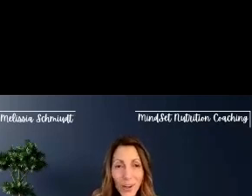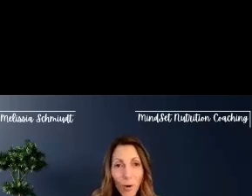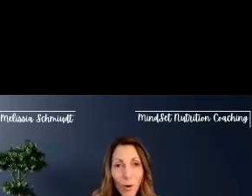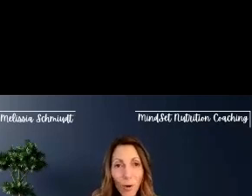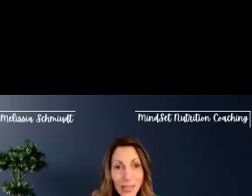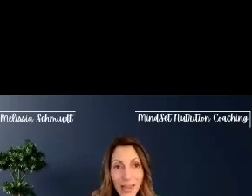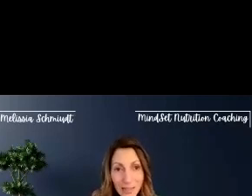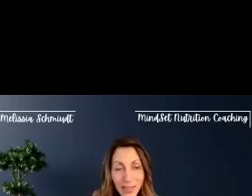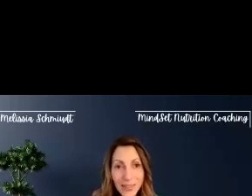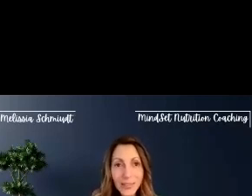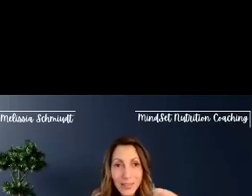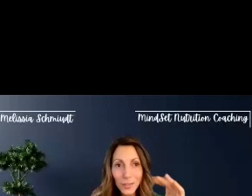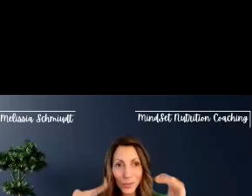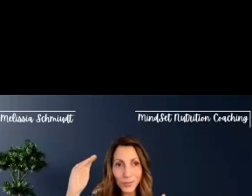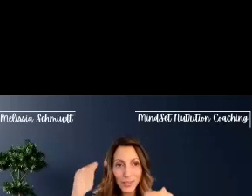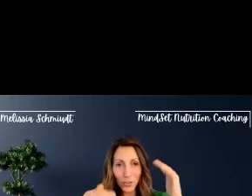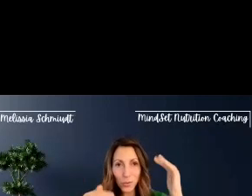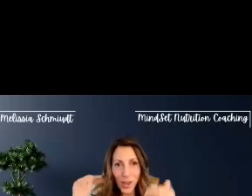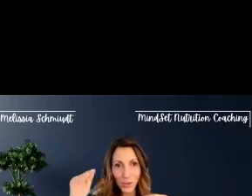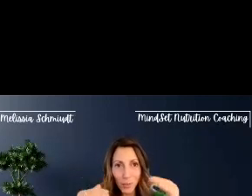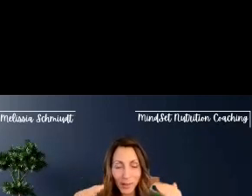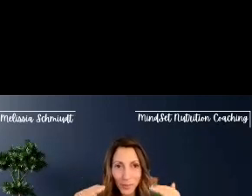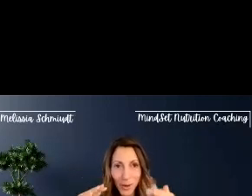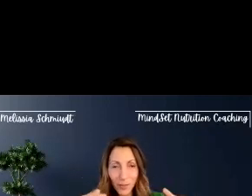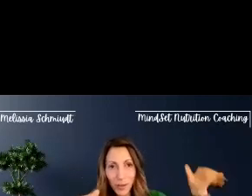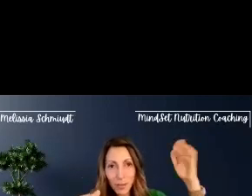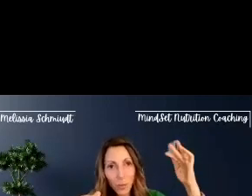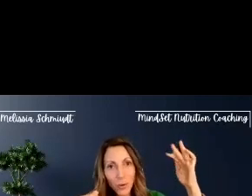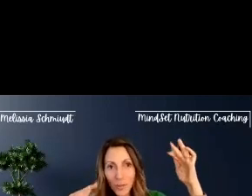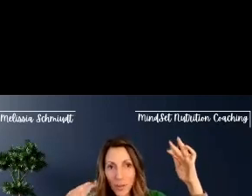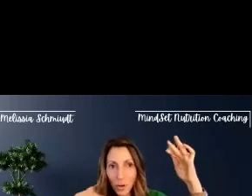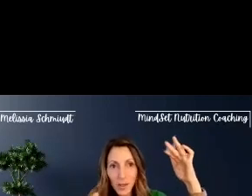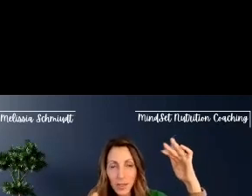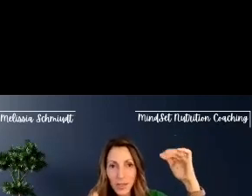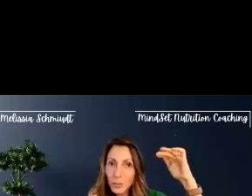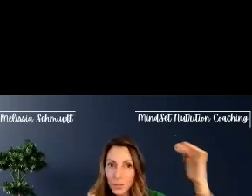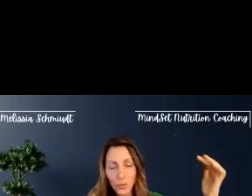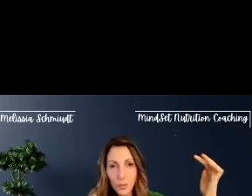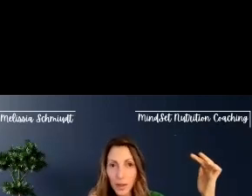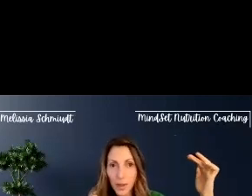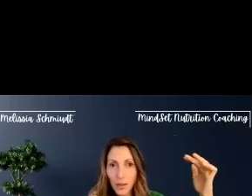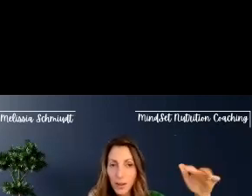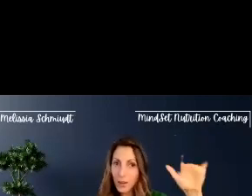And overeating anything leads to issues with energy balance. If we eat more than our body needs, we store it as body fat.